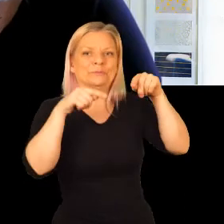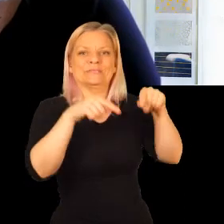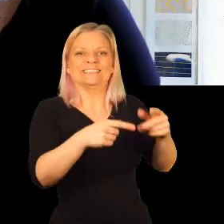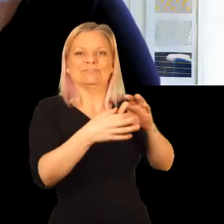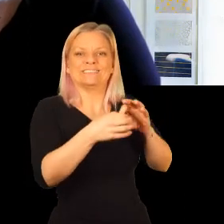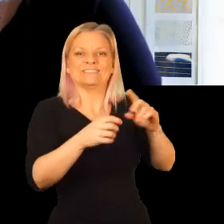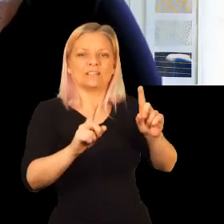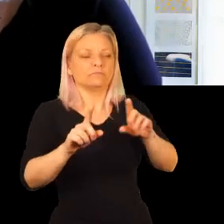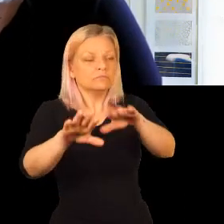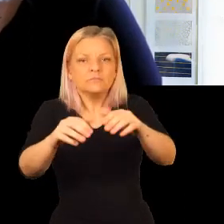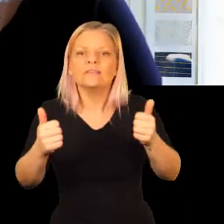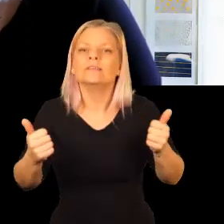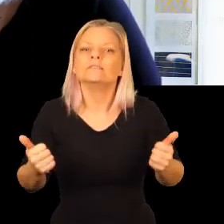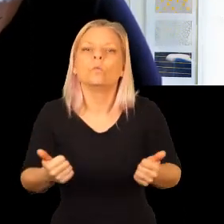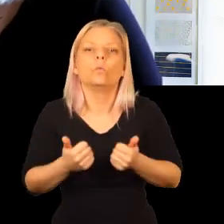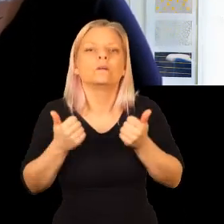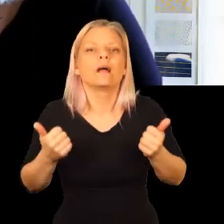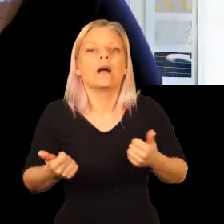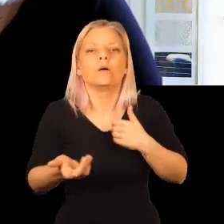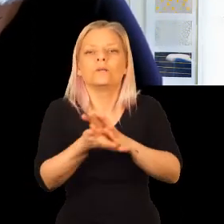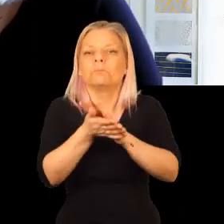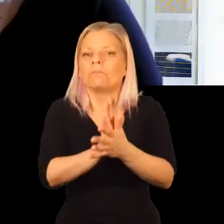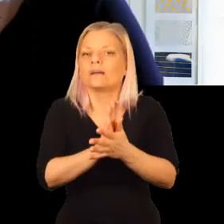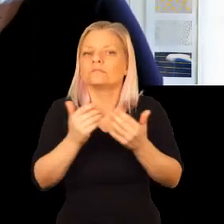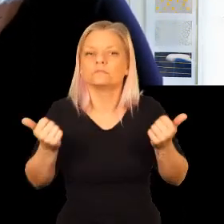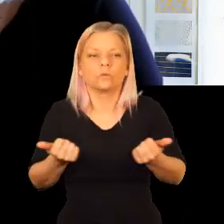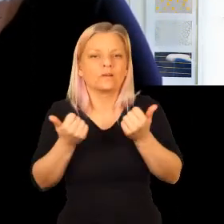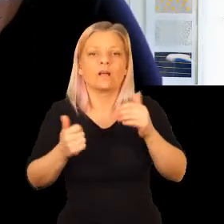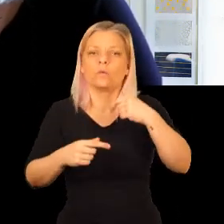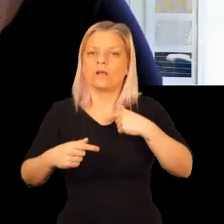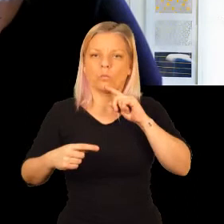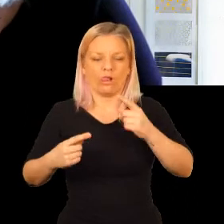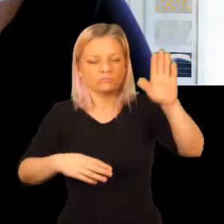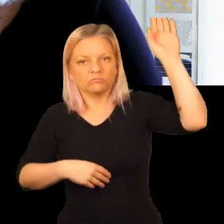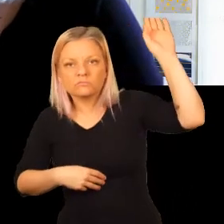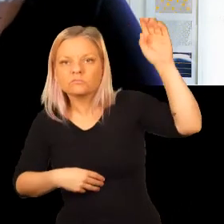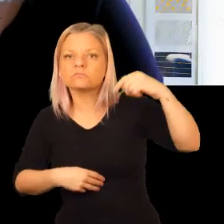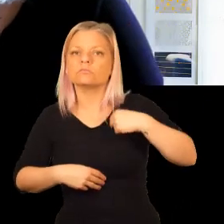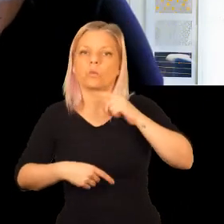and the the beauty of being relational is actually you can say okay we're gonna mess up but we can